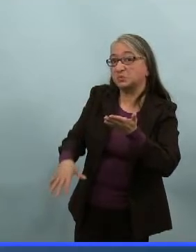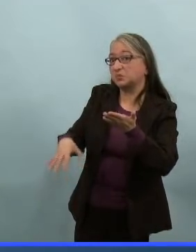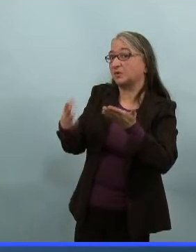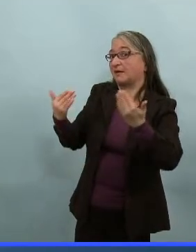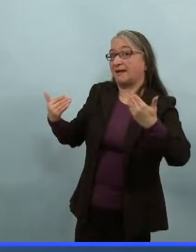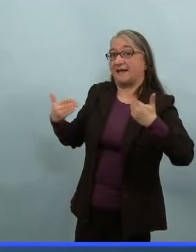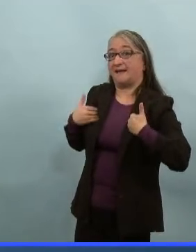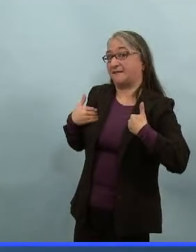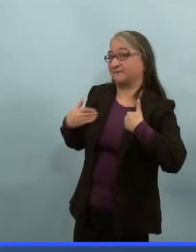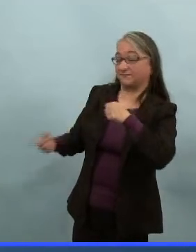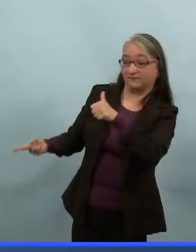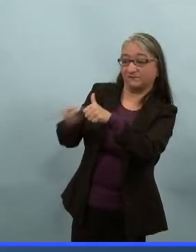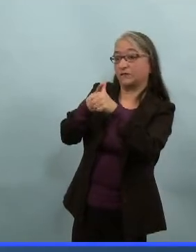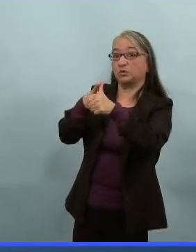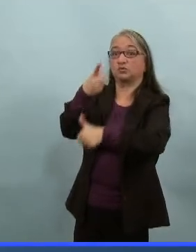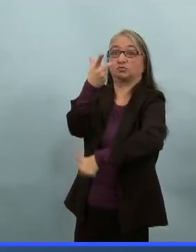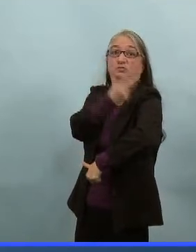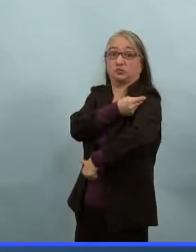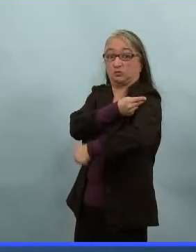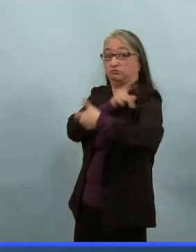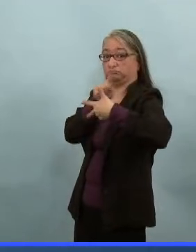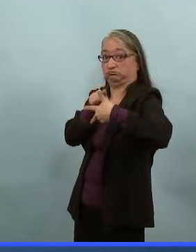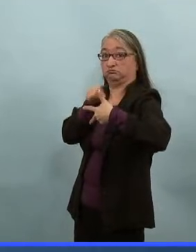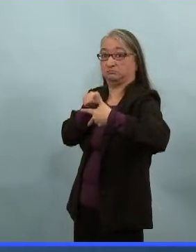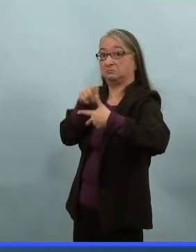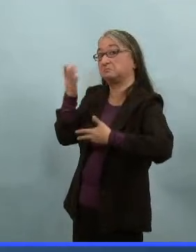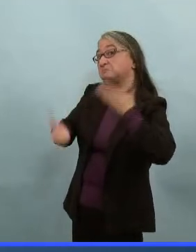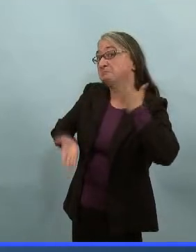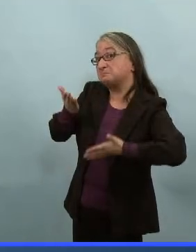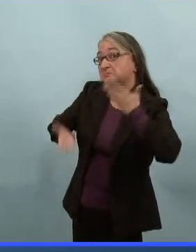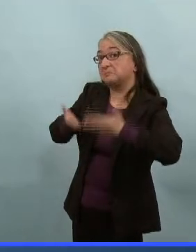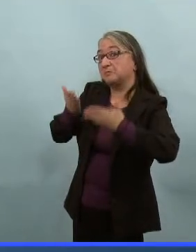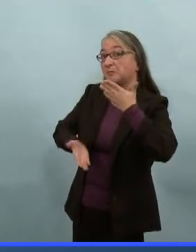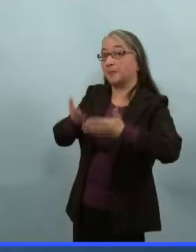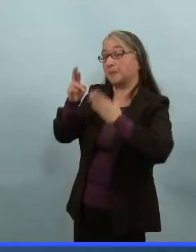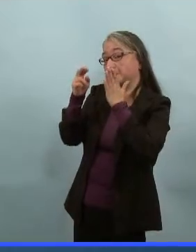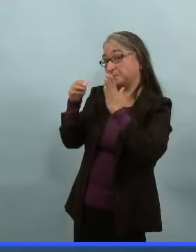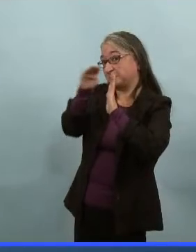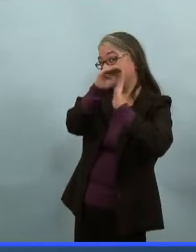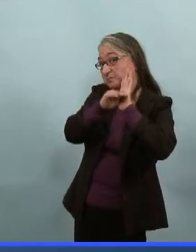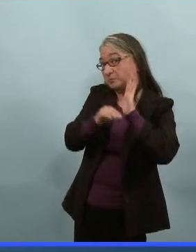changing the close contact rules or are schools going to have to prepare for sending more kids